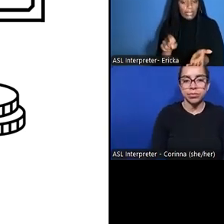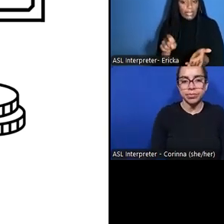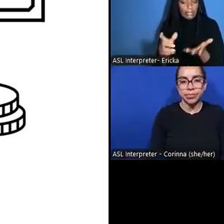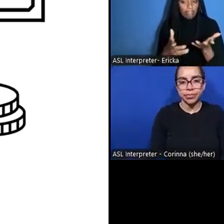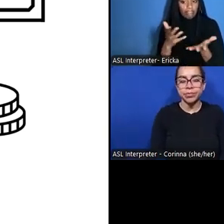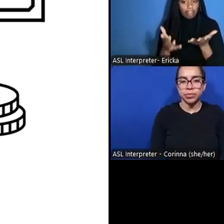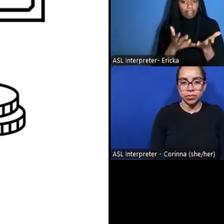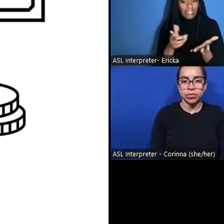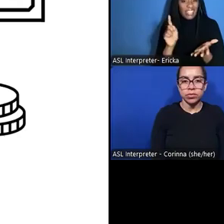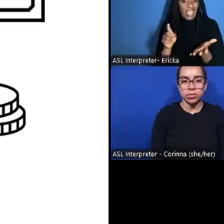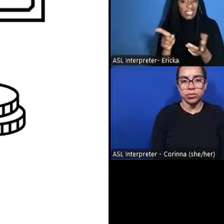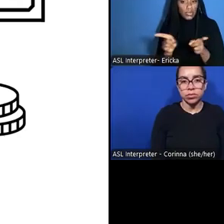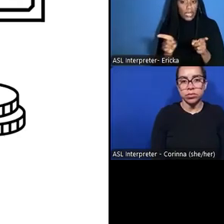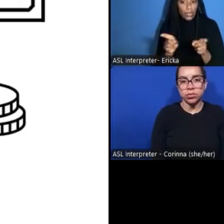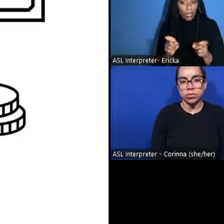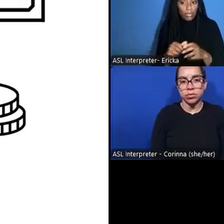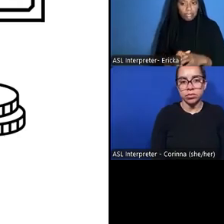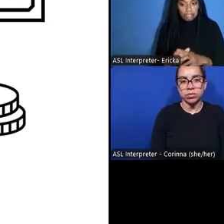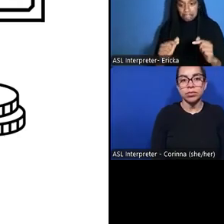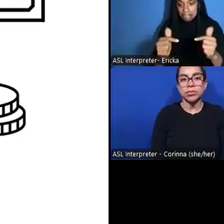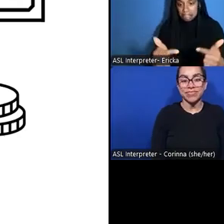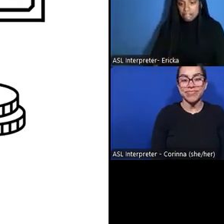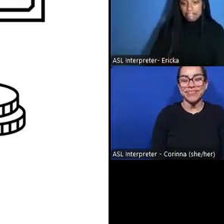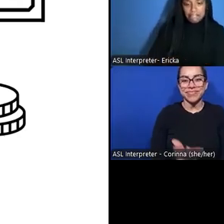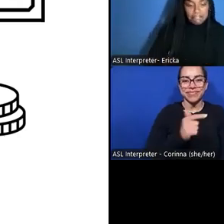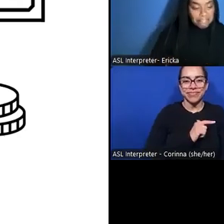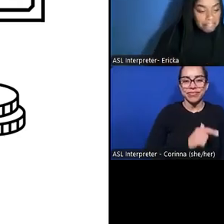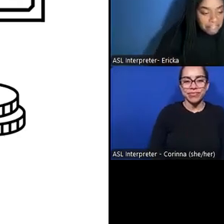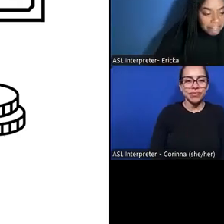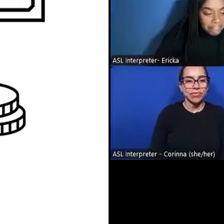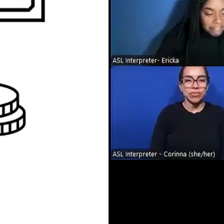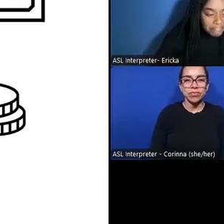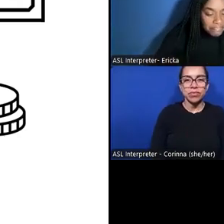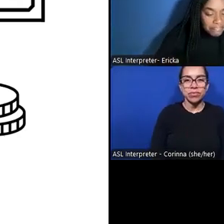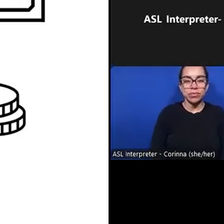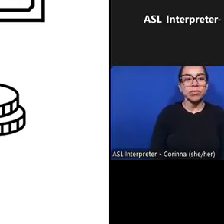that I need to deal with. The the,